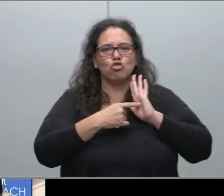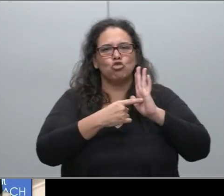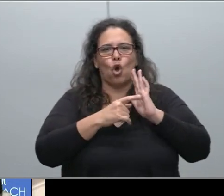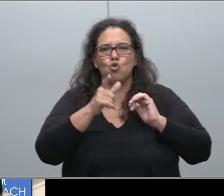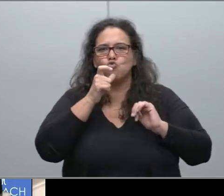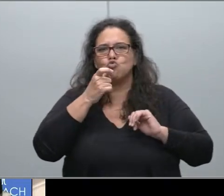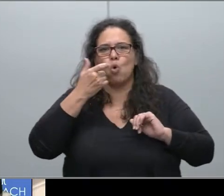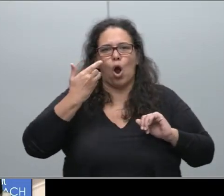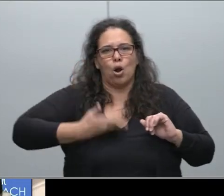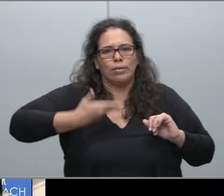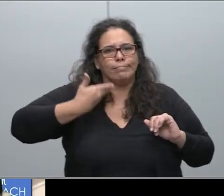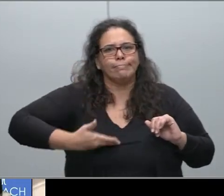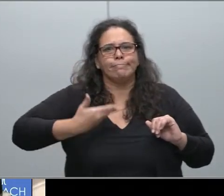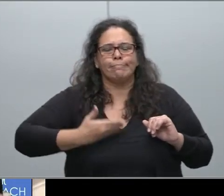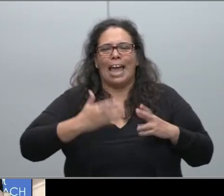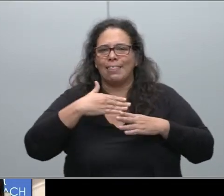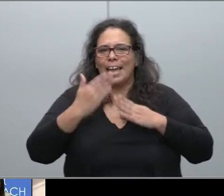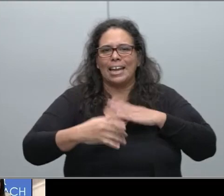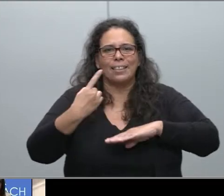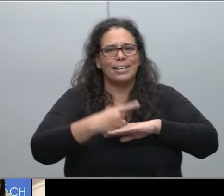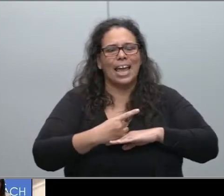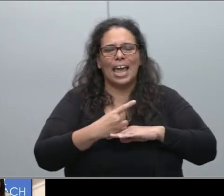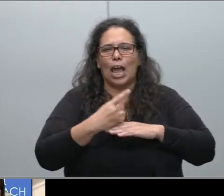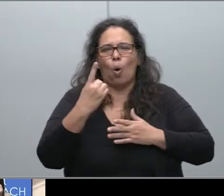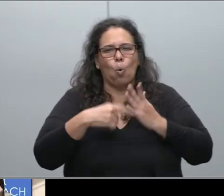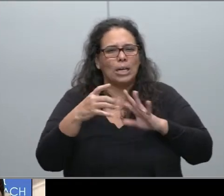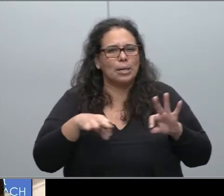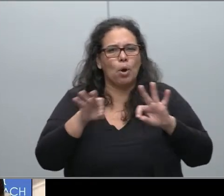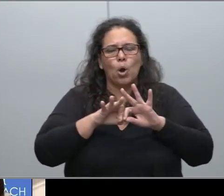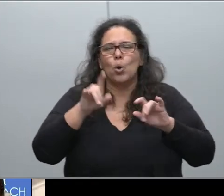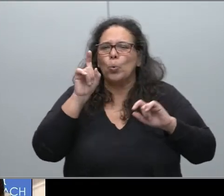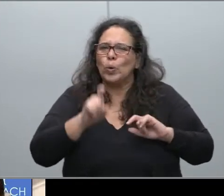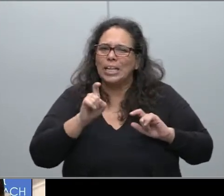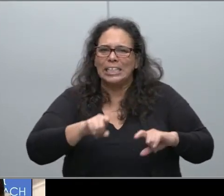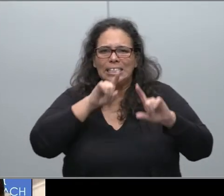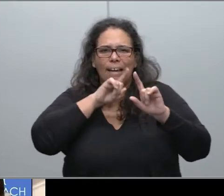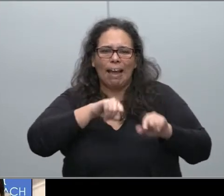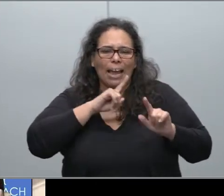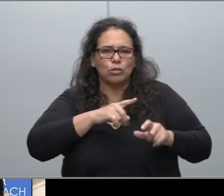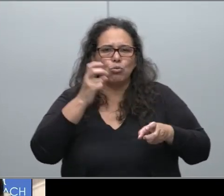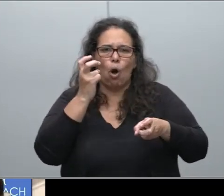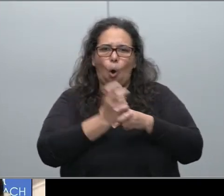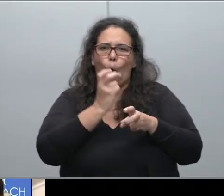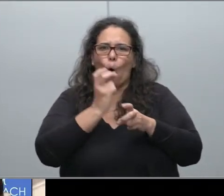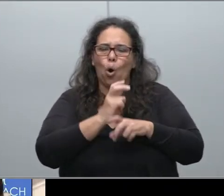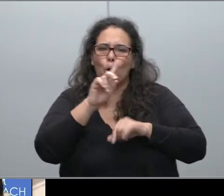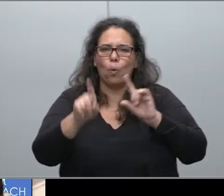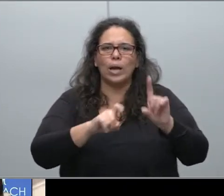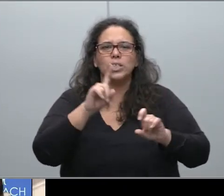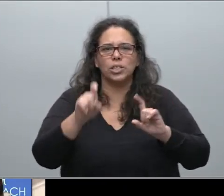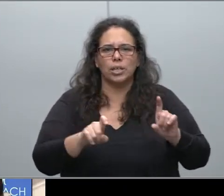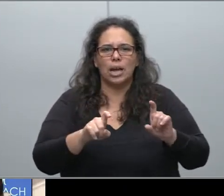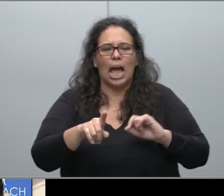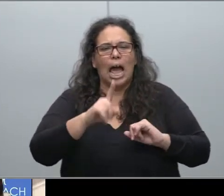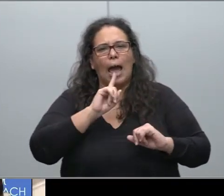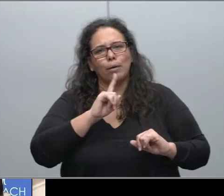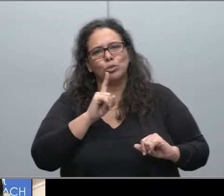or listen in and I need translation," she will set that up. But everything through the city can be requested